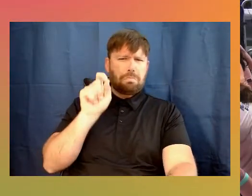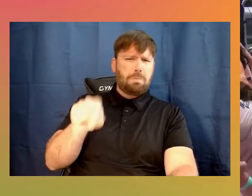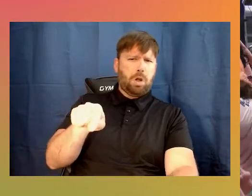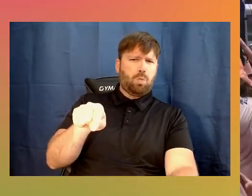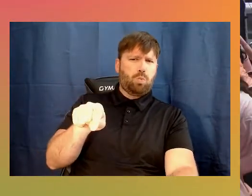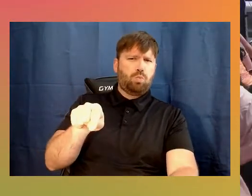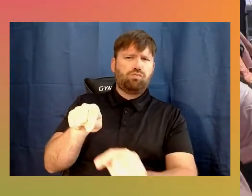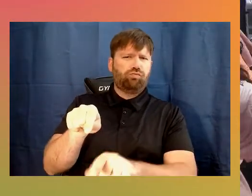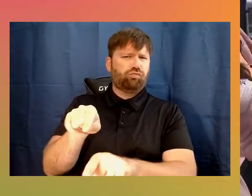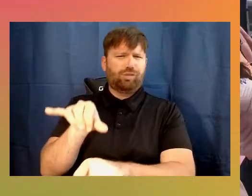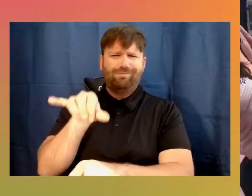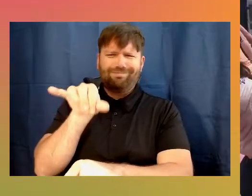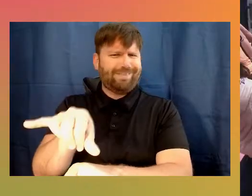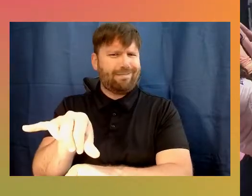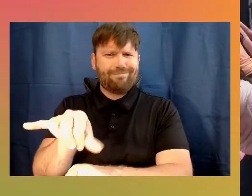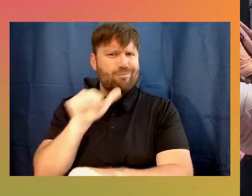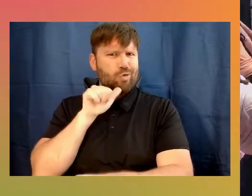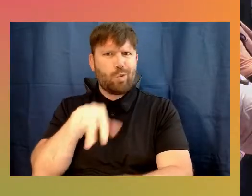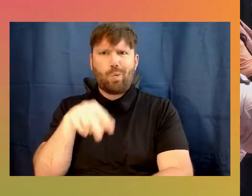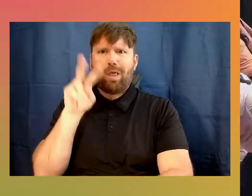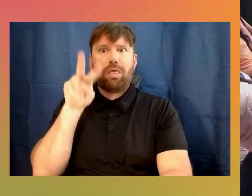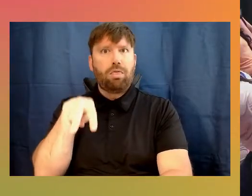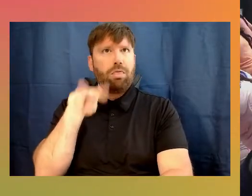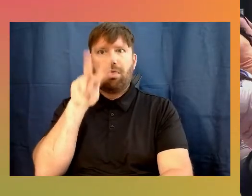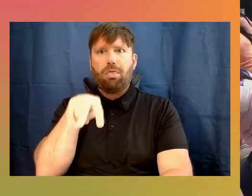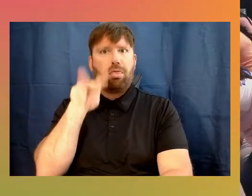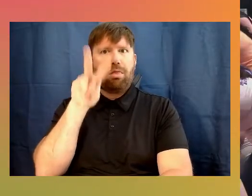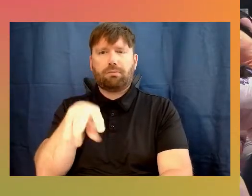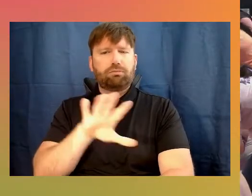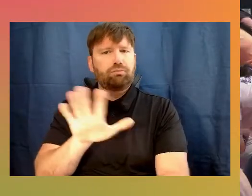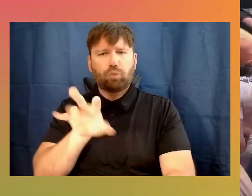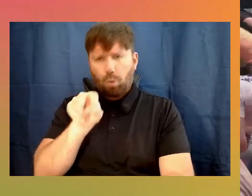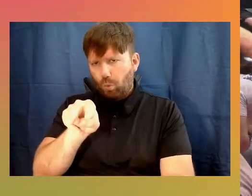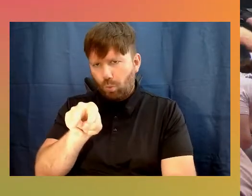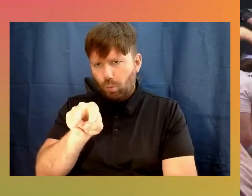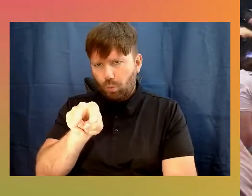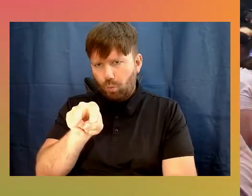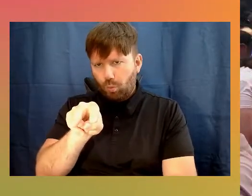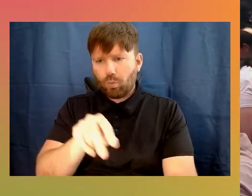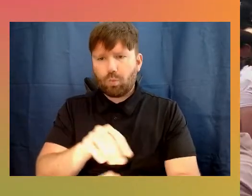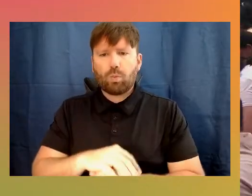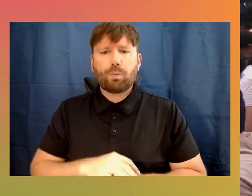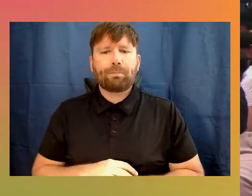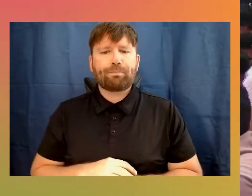FRONT OF YOU THAT IS NOT MOVING.